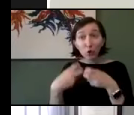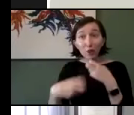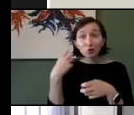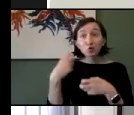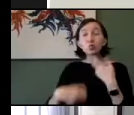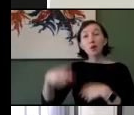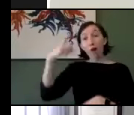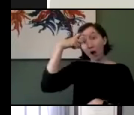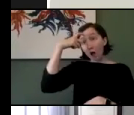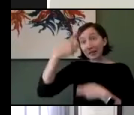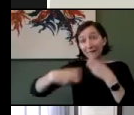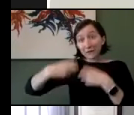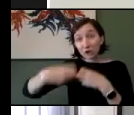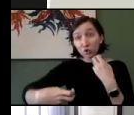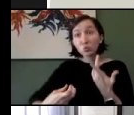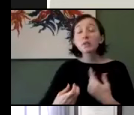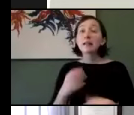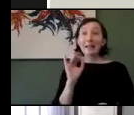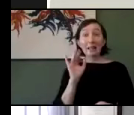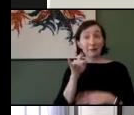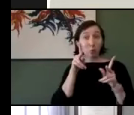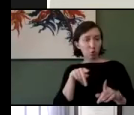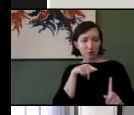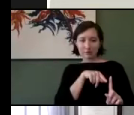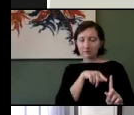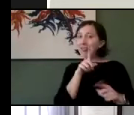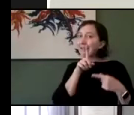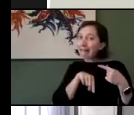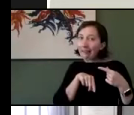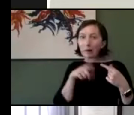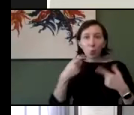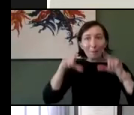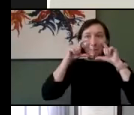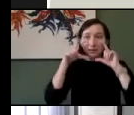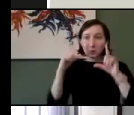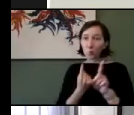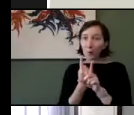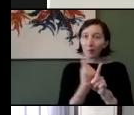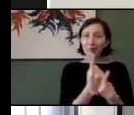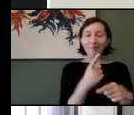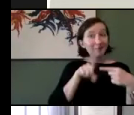If a person is unable to wear a mask properly, they shouldn't wear one.